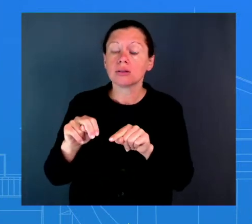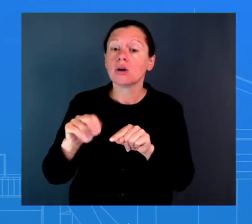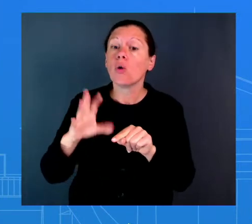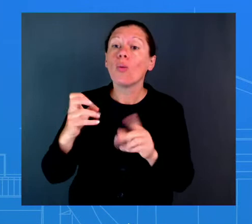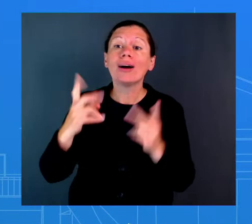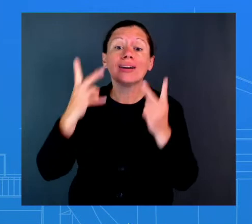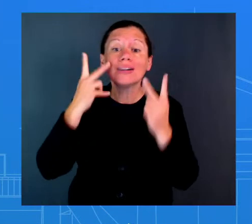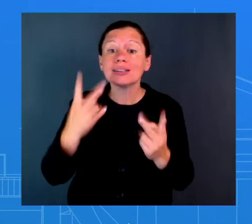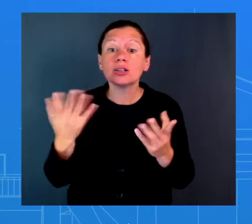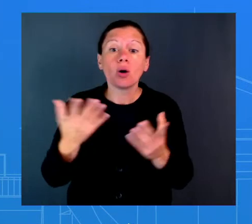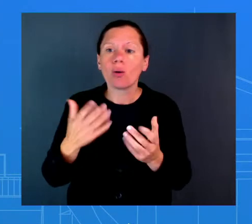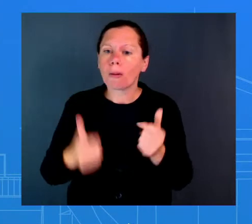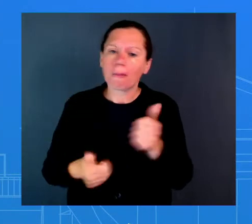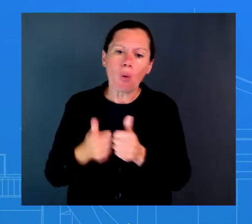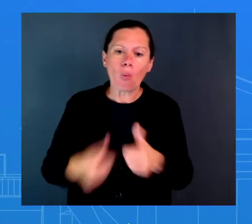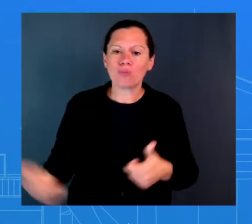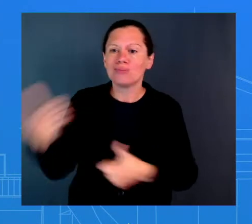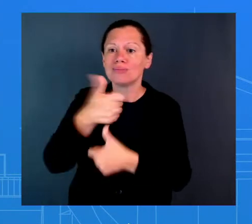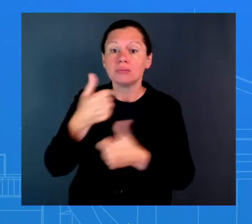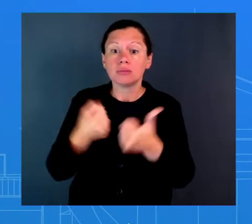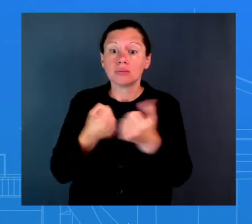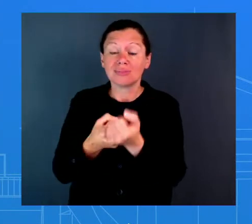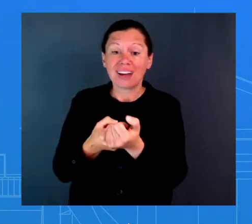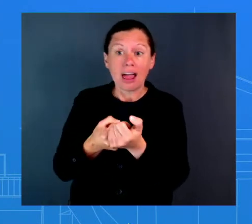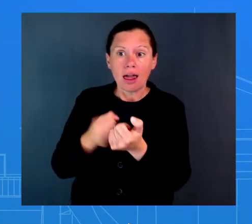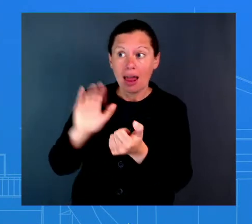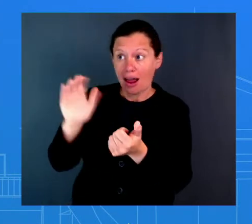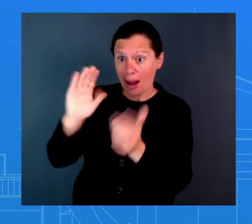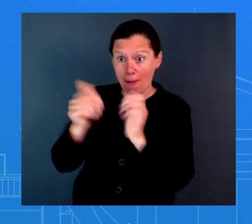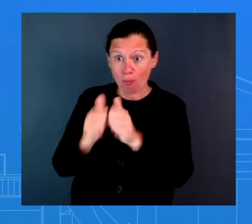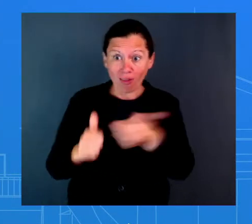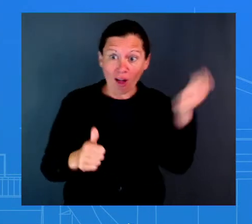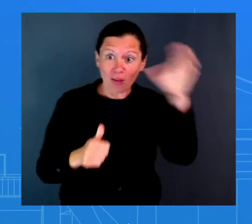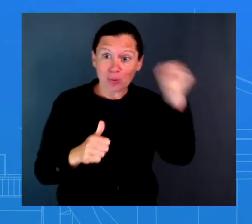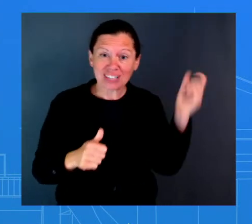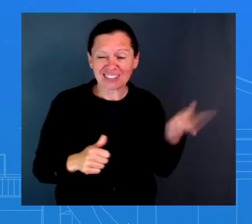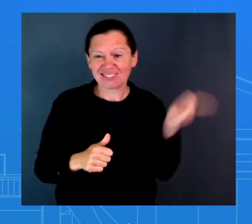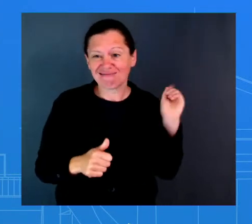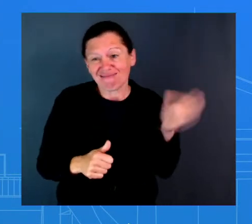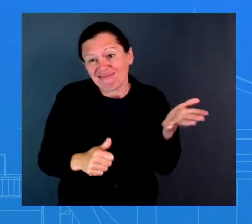ever in this -- in any administration. And so, we're going to continue to --